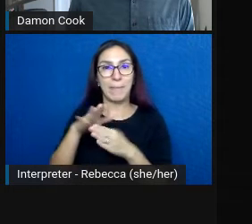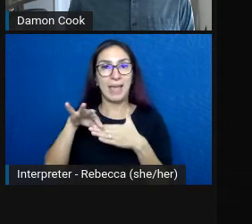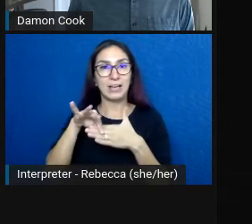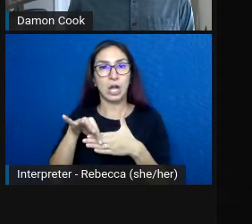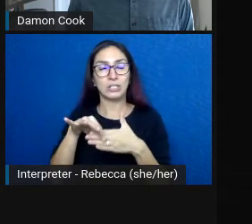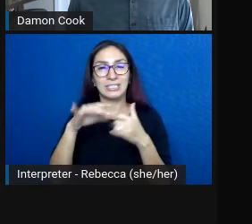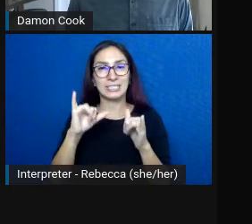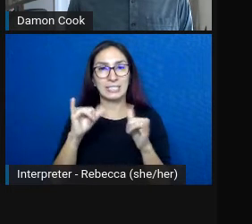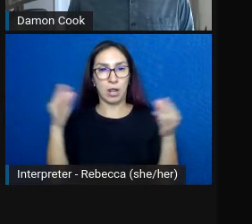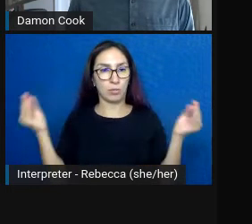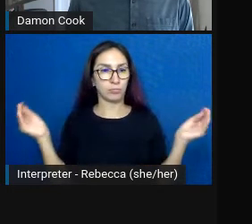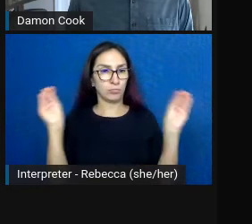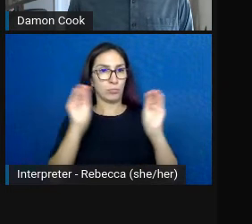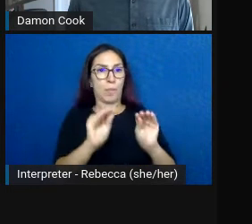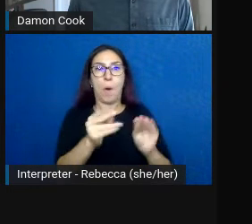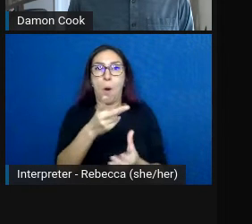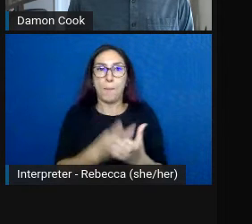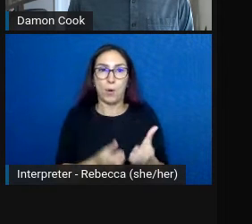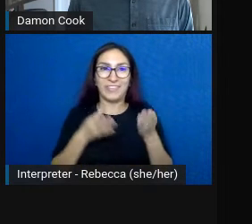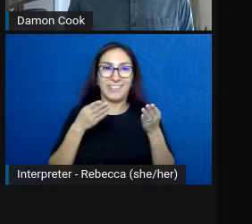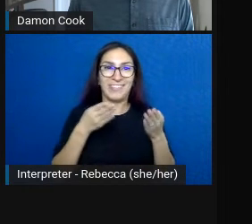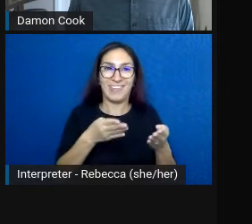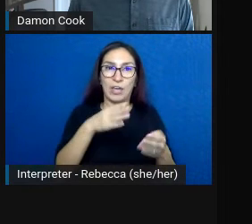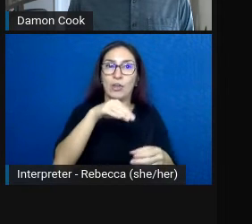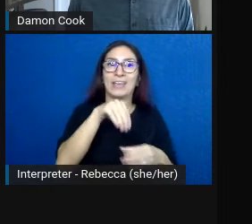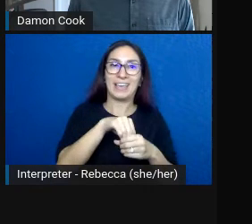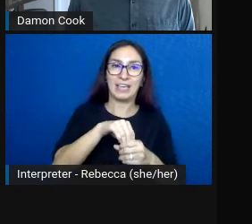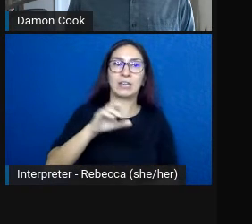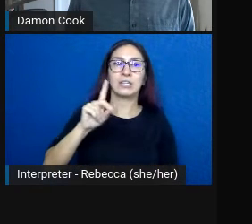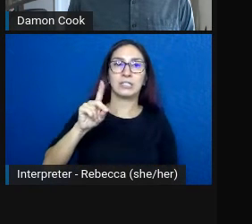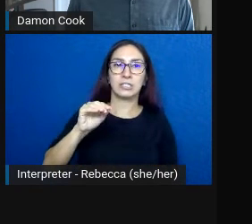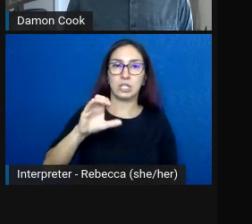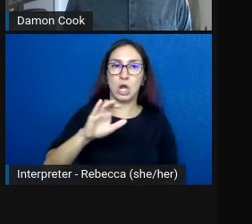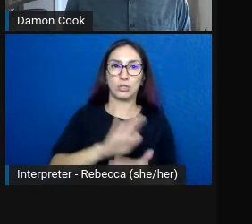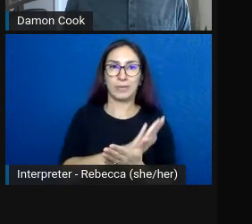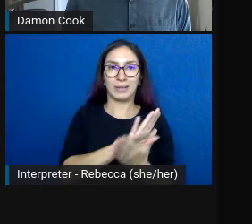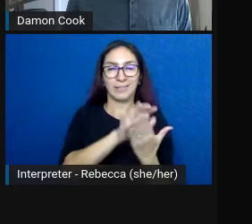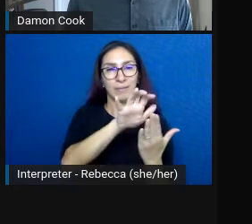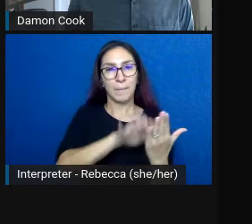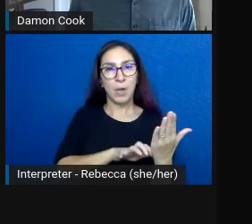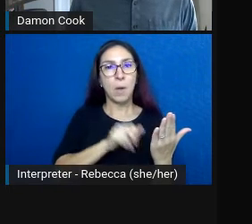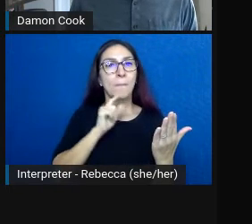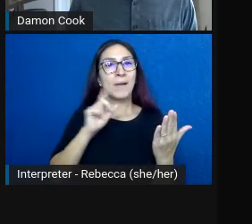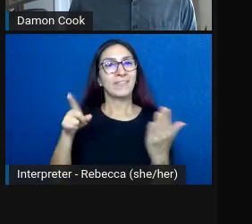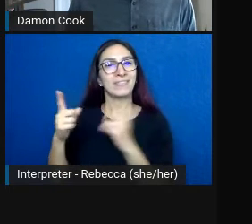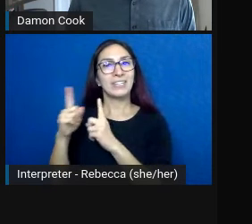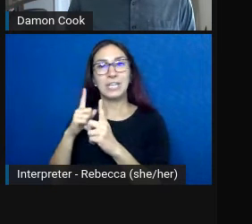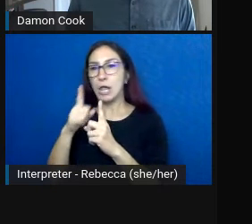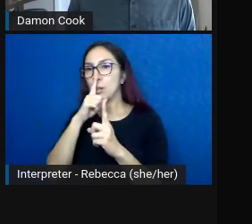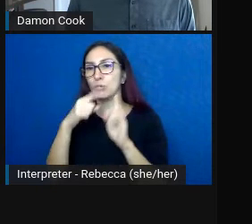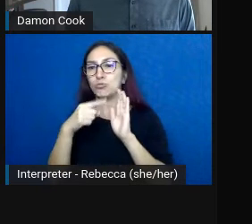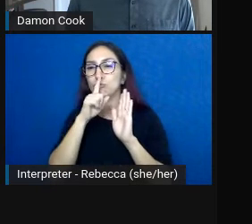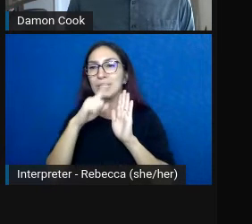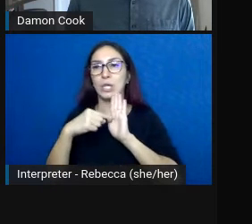in the document, but the dialog logistically represents a whole other document when opened, which is important